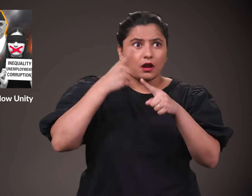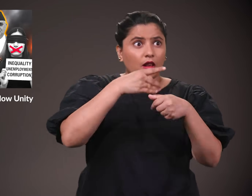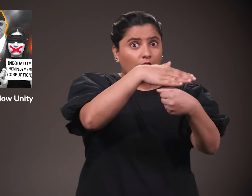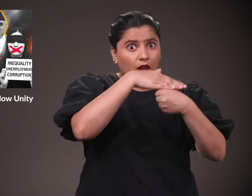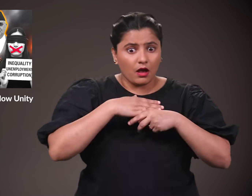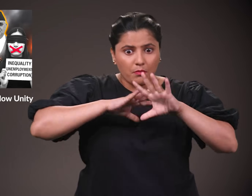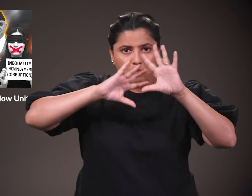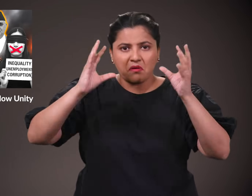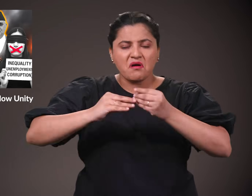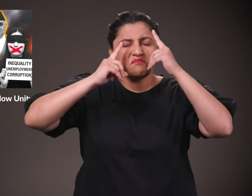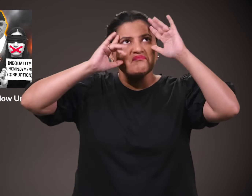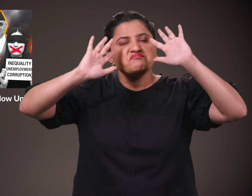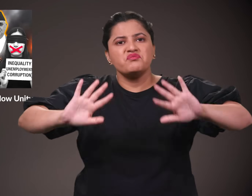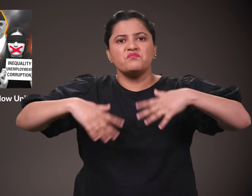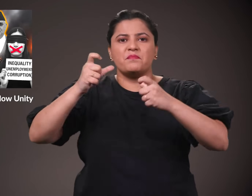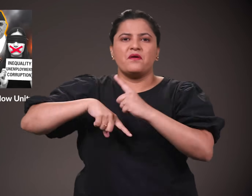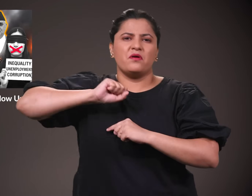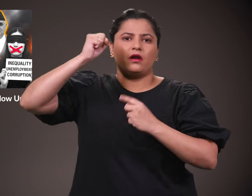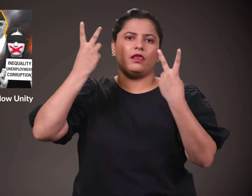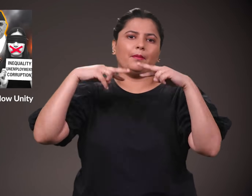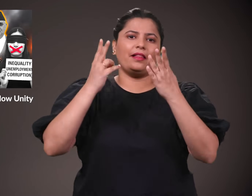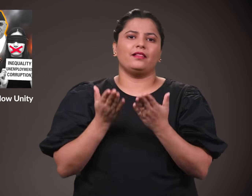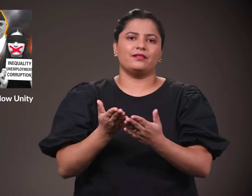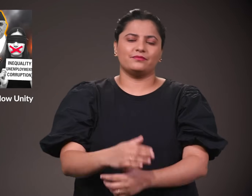Now, they are banning free speech for the youth, which has led to chaos and huge protests.